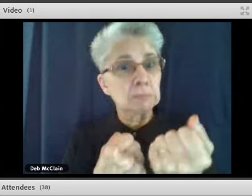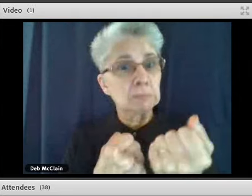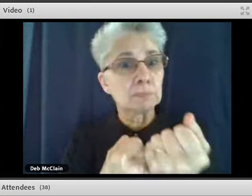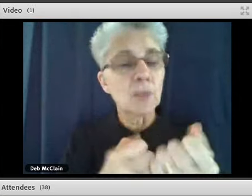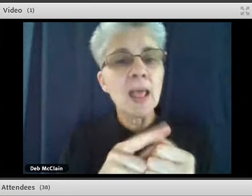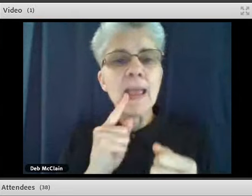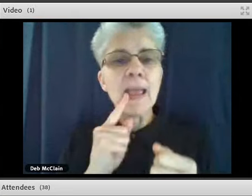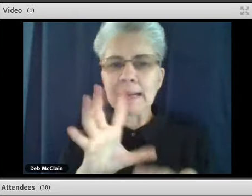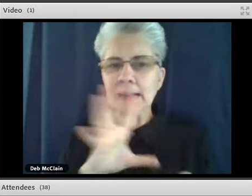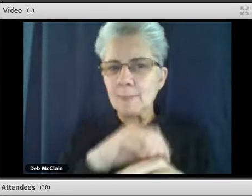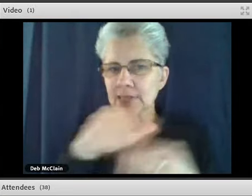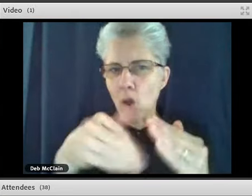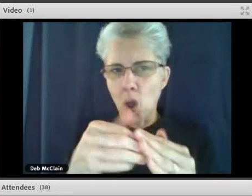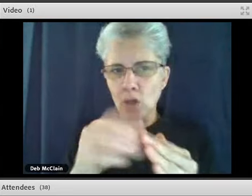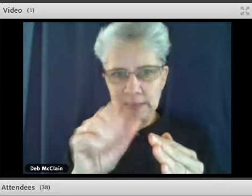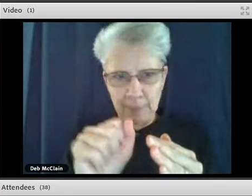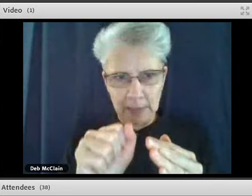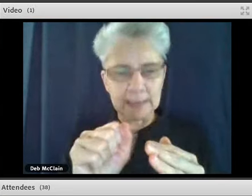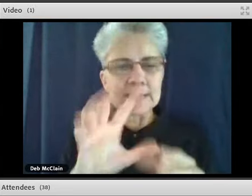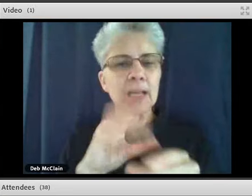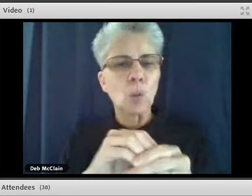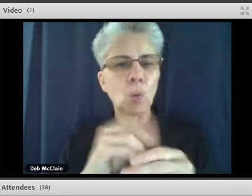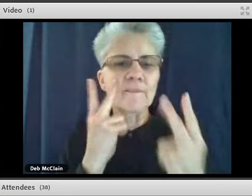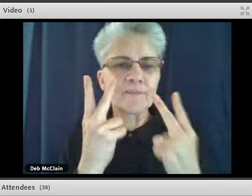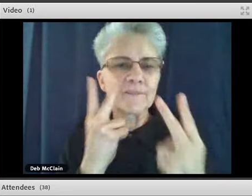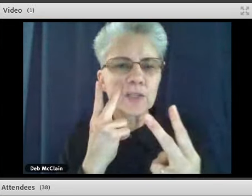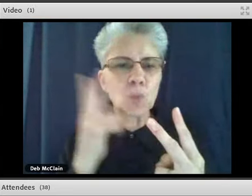It encompasses all disabilities, including visual, auditory,